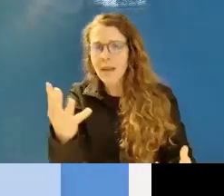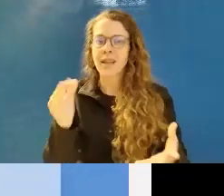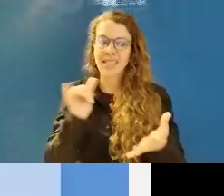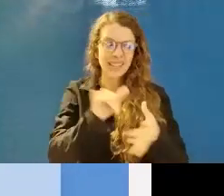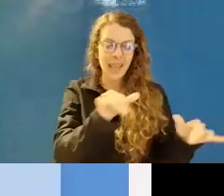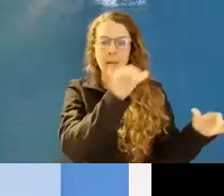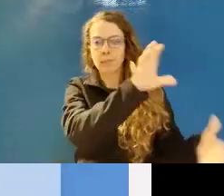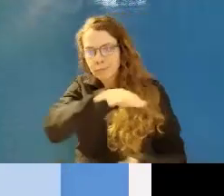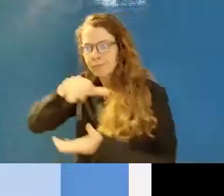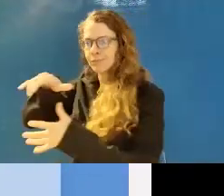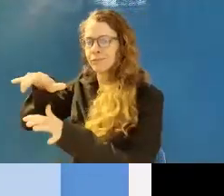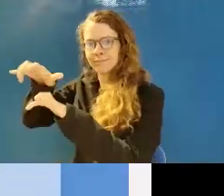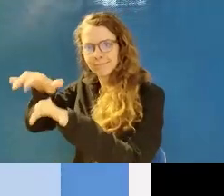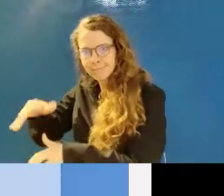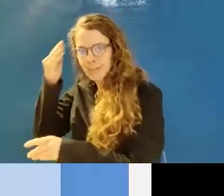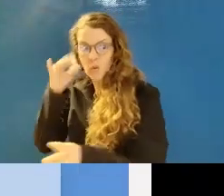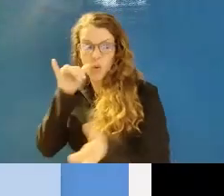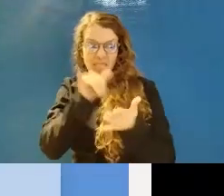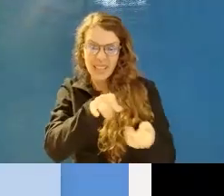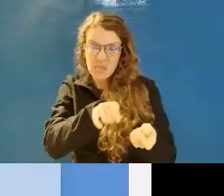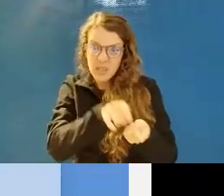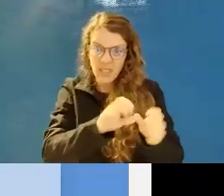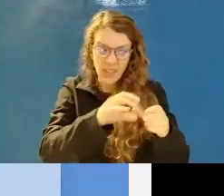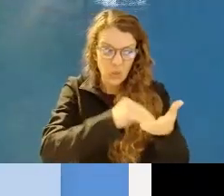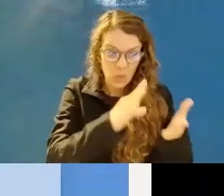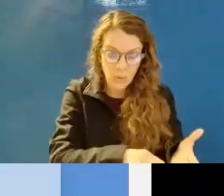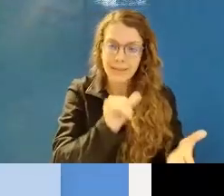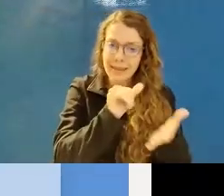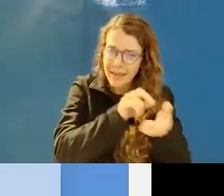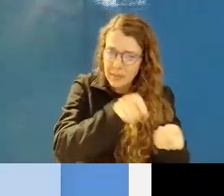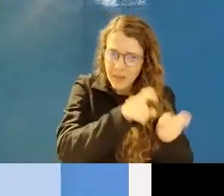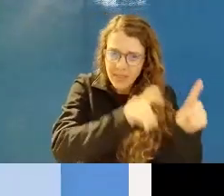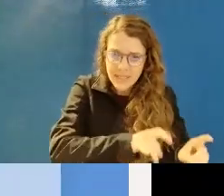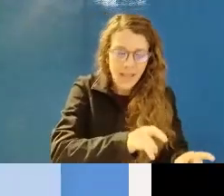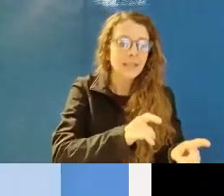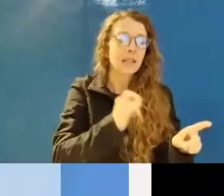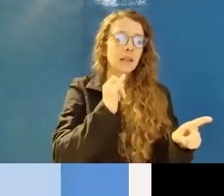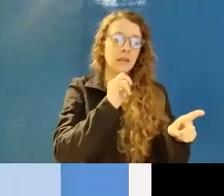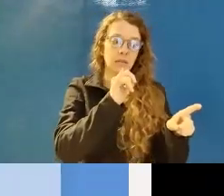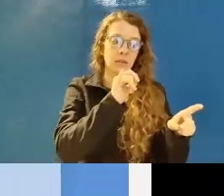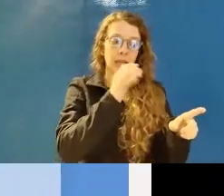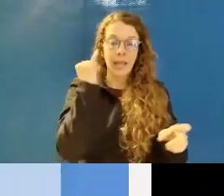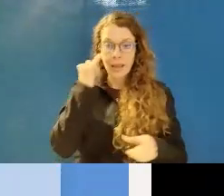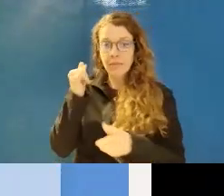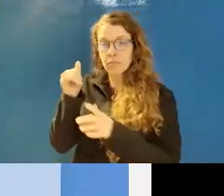to that particular group of students, those kind of announcements, if they're done regularly in a regular way, then that